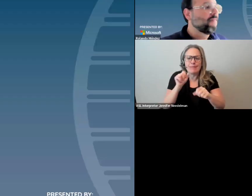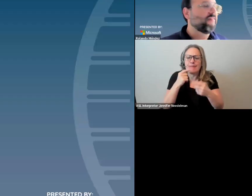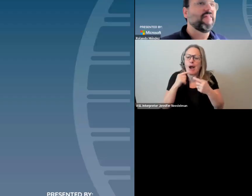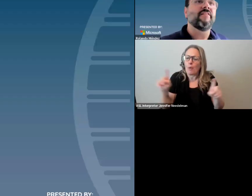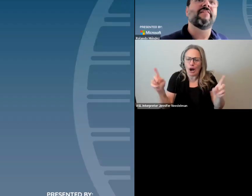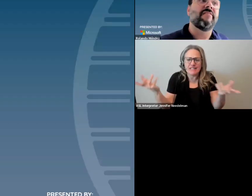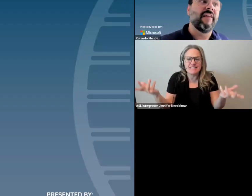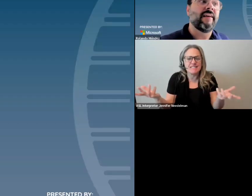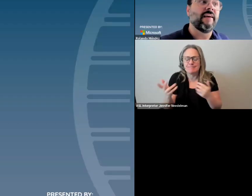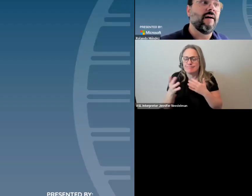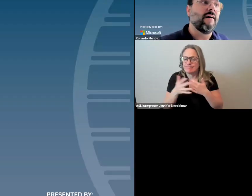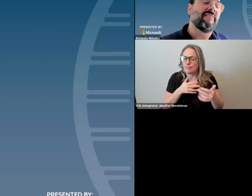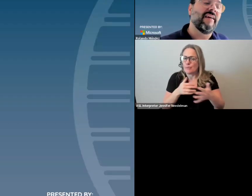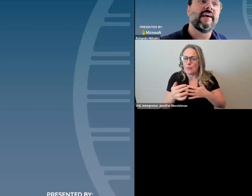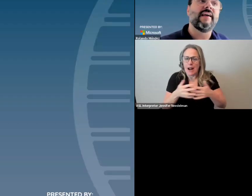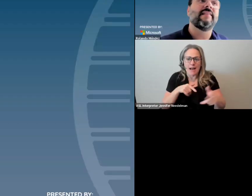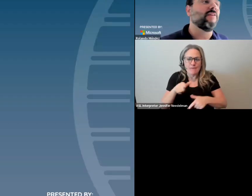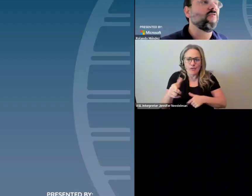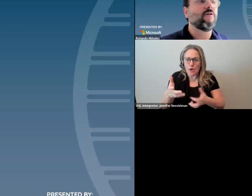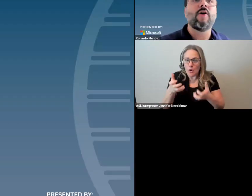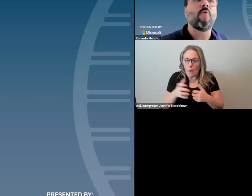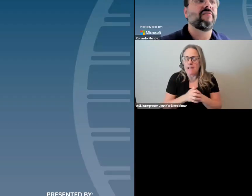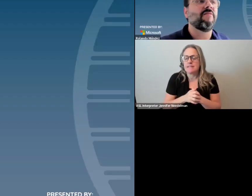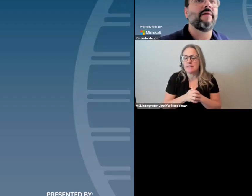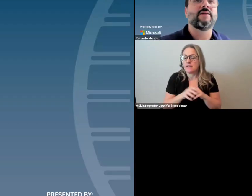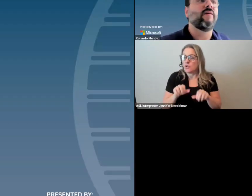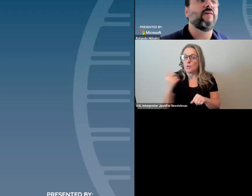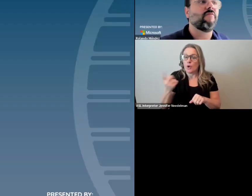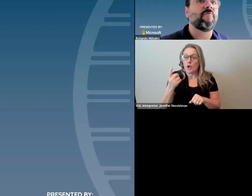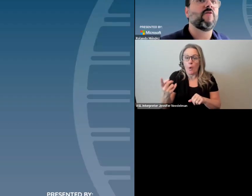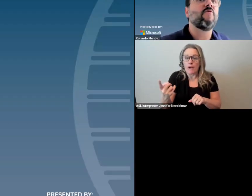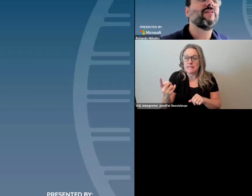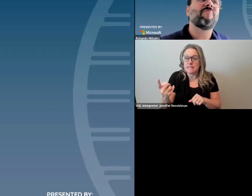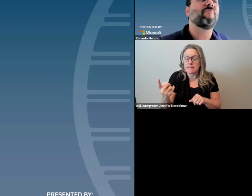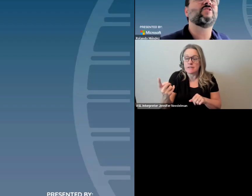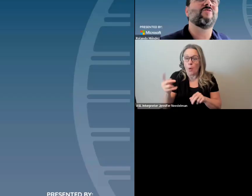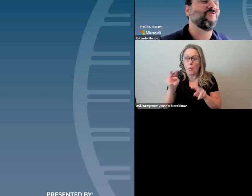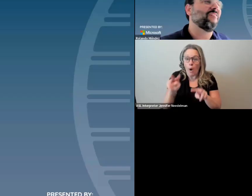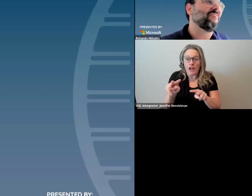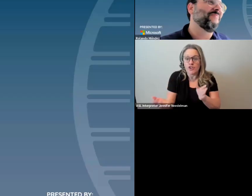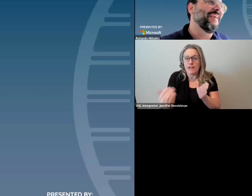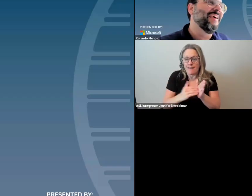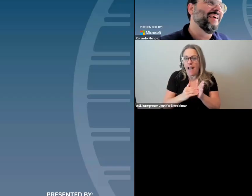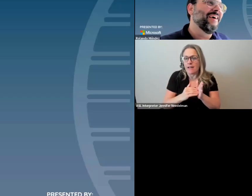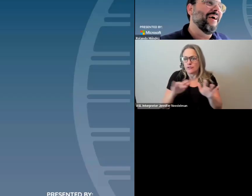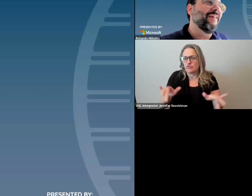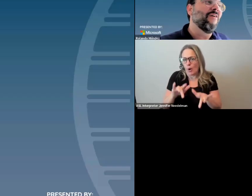of let things thinking sink in. And then you can always come back to any of the recordings and reach out to us.